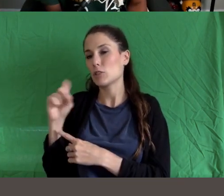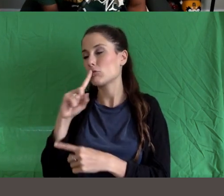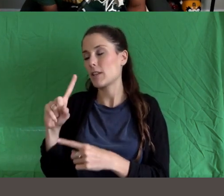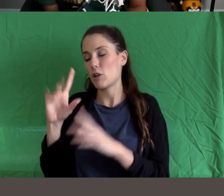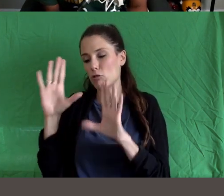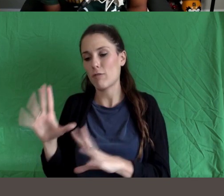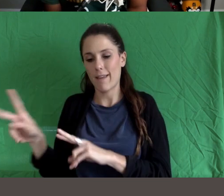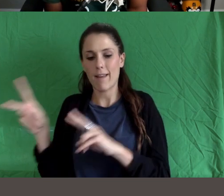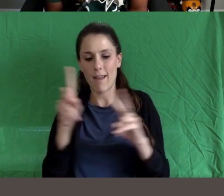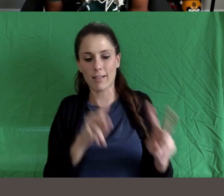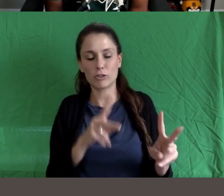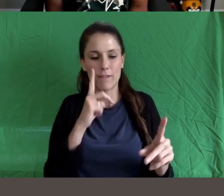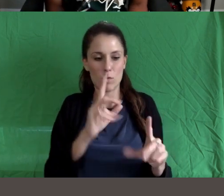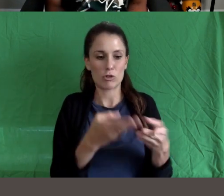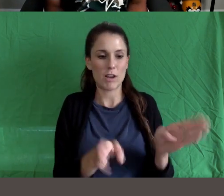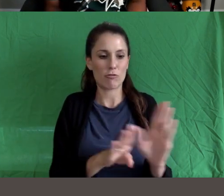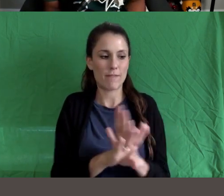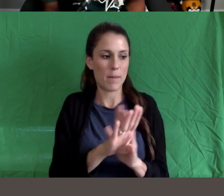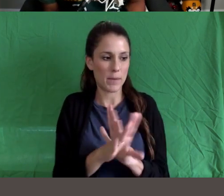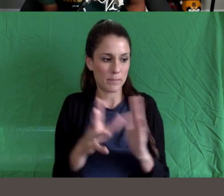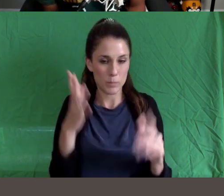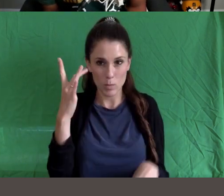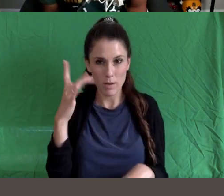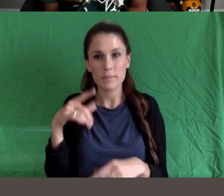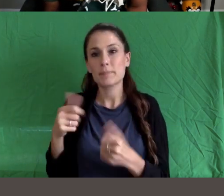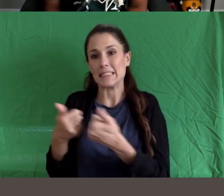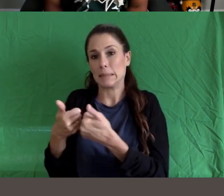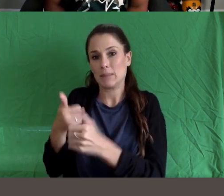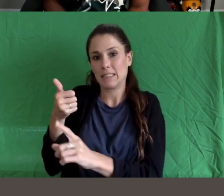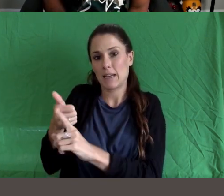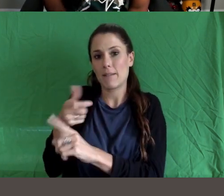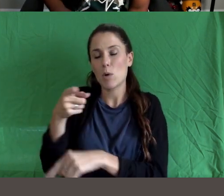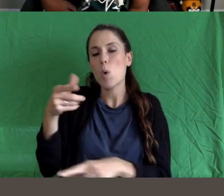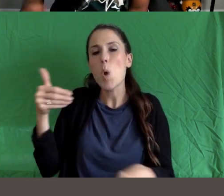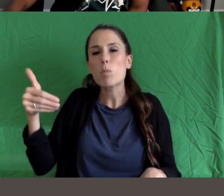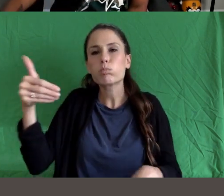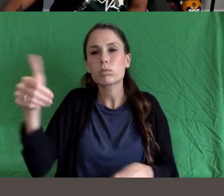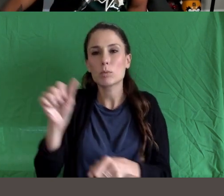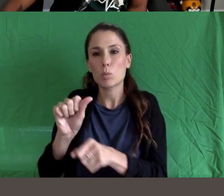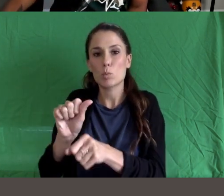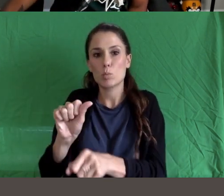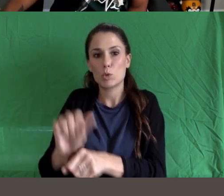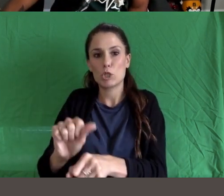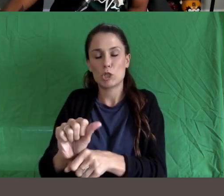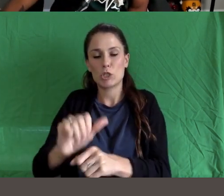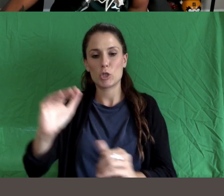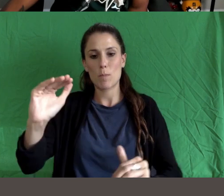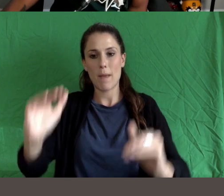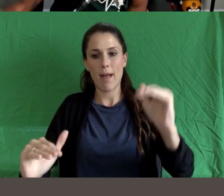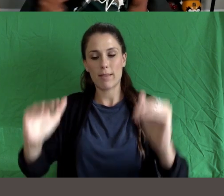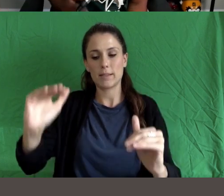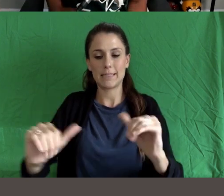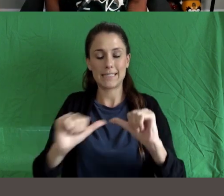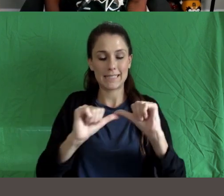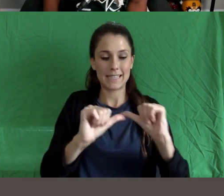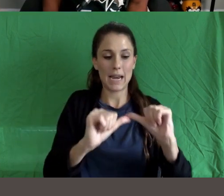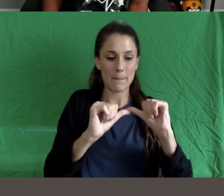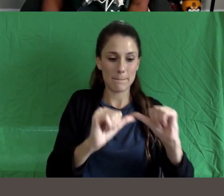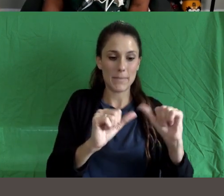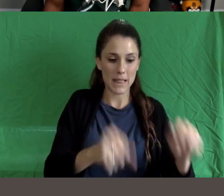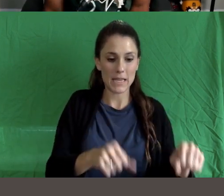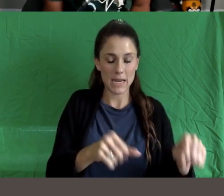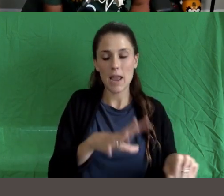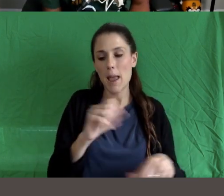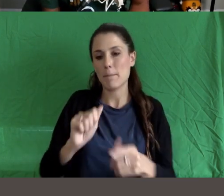development is in the game itself, you're often working to balance sustainability and performance.